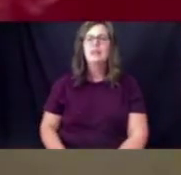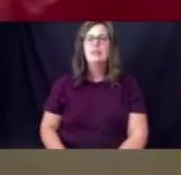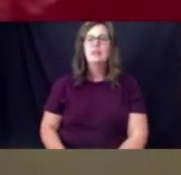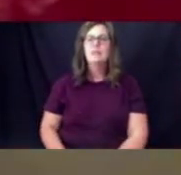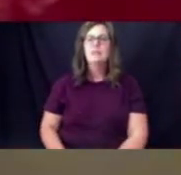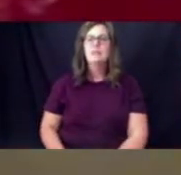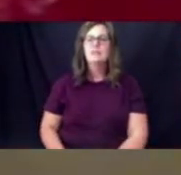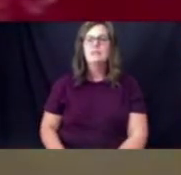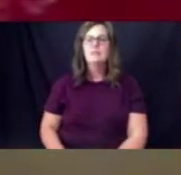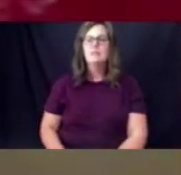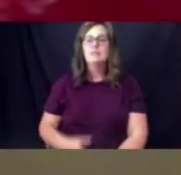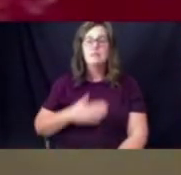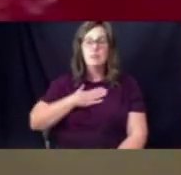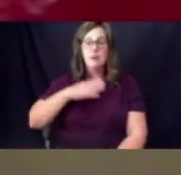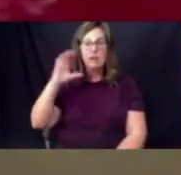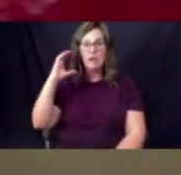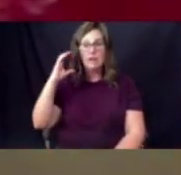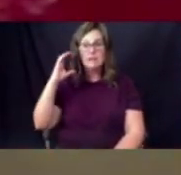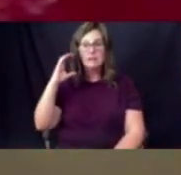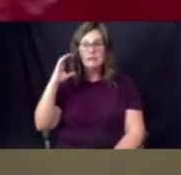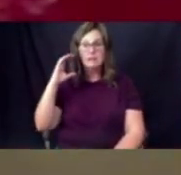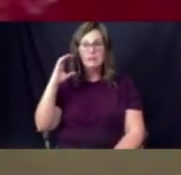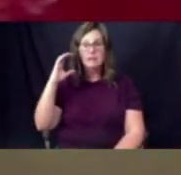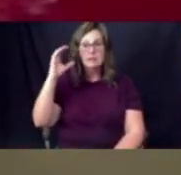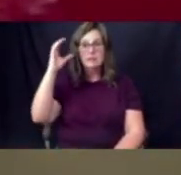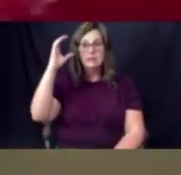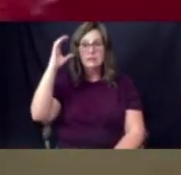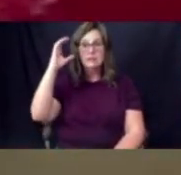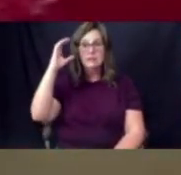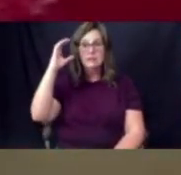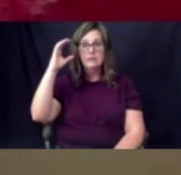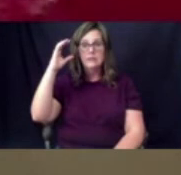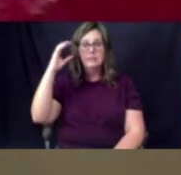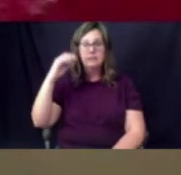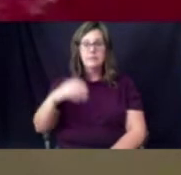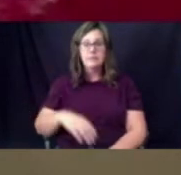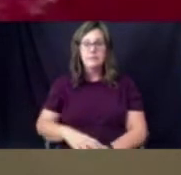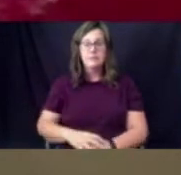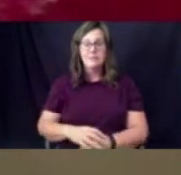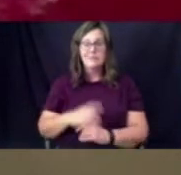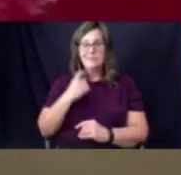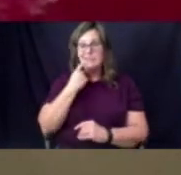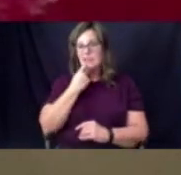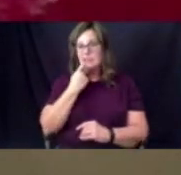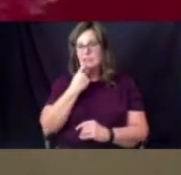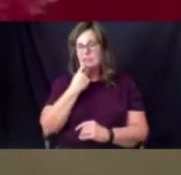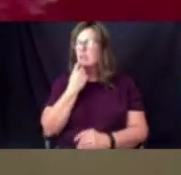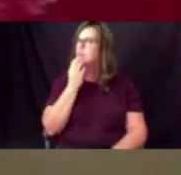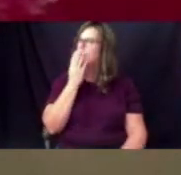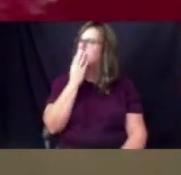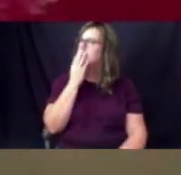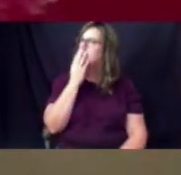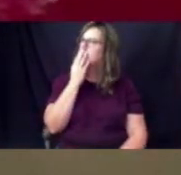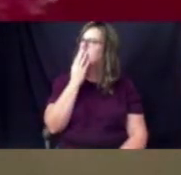cousin actually just i came well what's that i can't remember